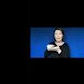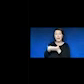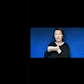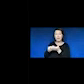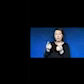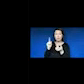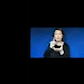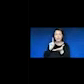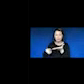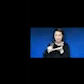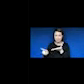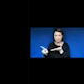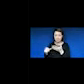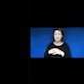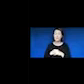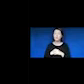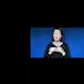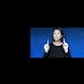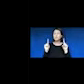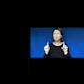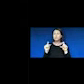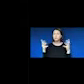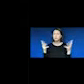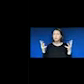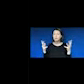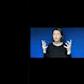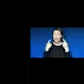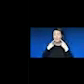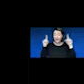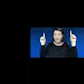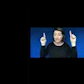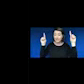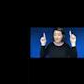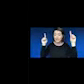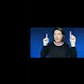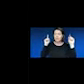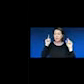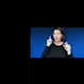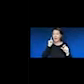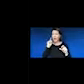We are testing the effectiveness of customized employment as an intervention to facilitate